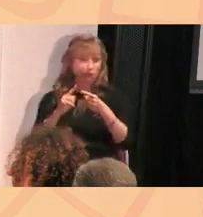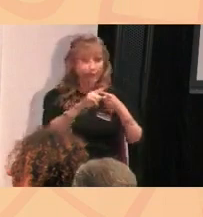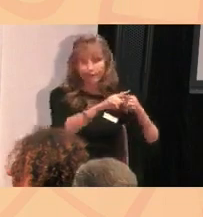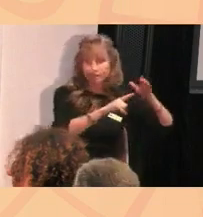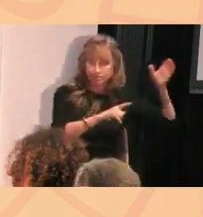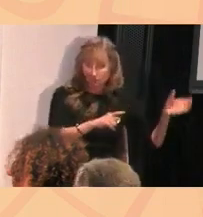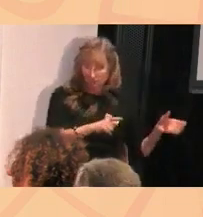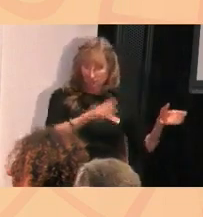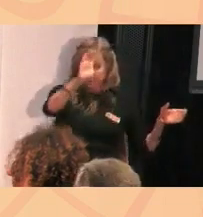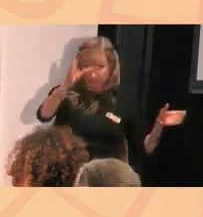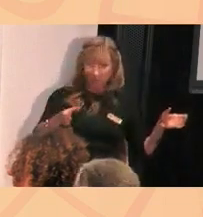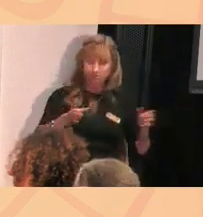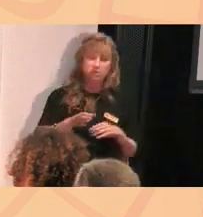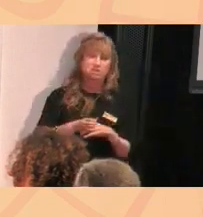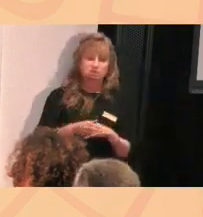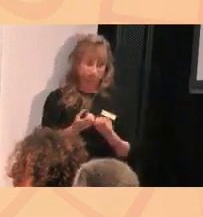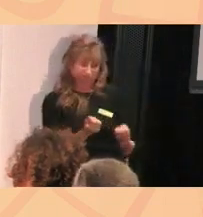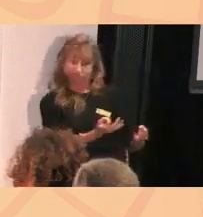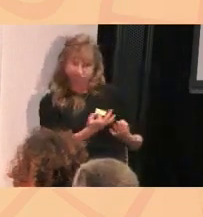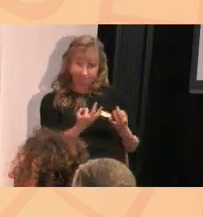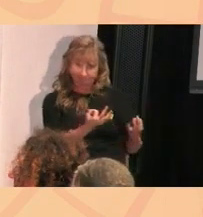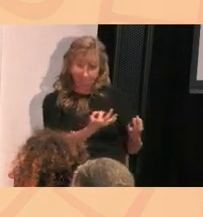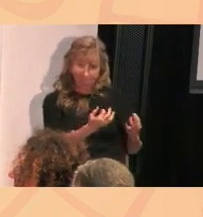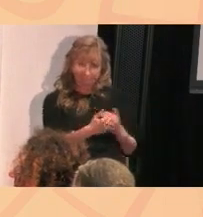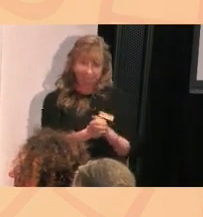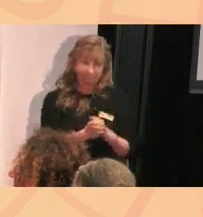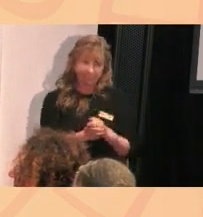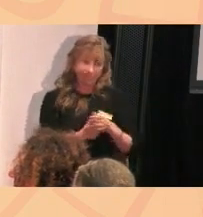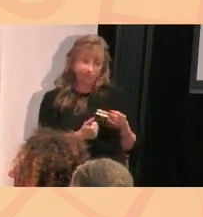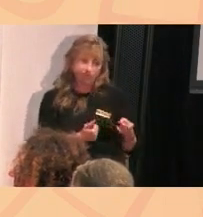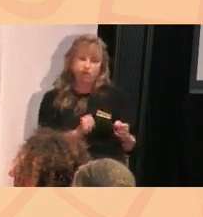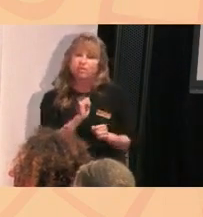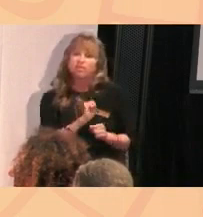They didn't have any art from the South East or Brisbane